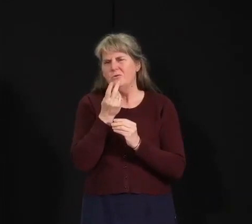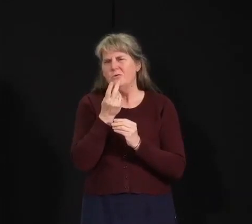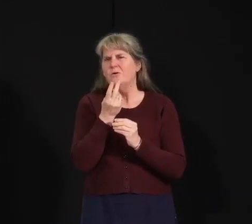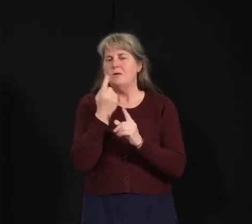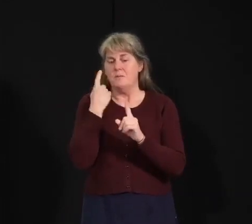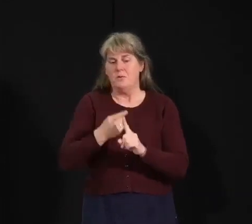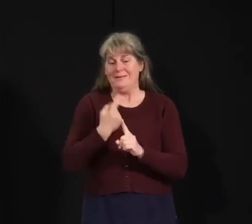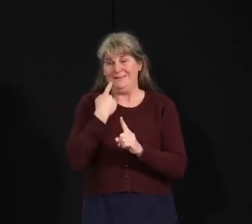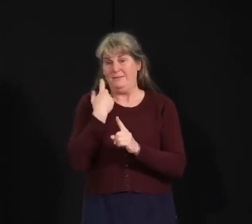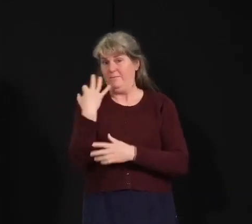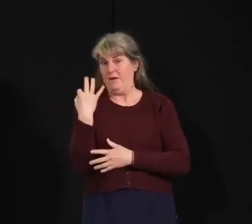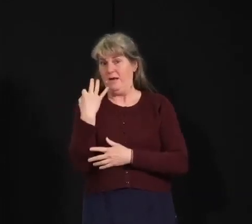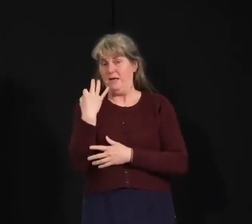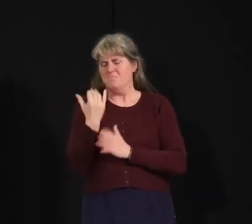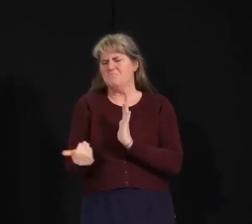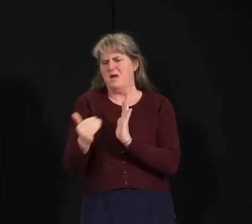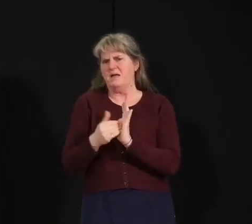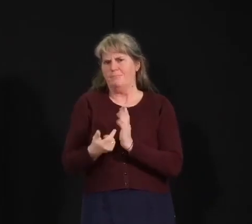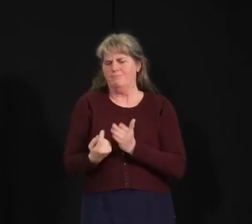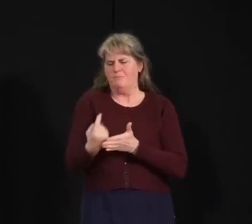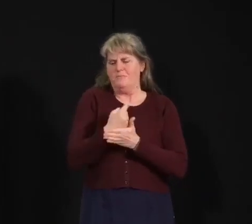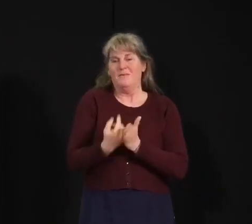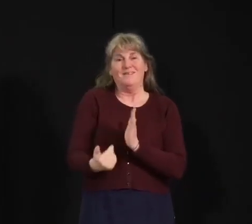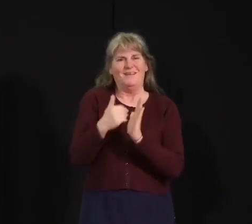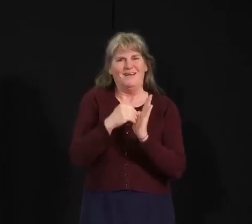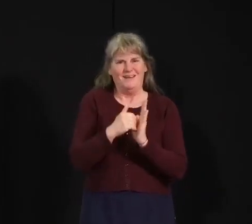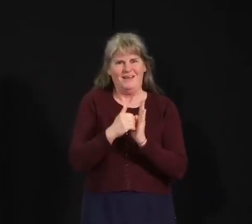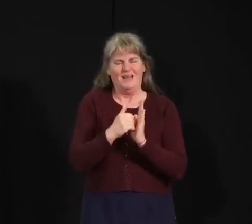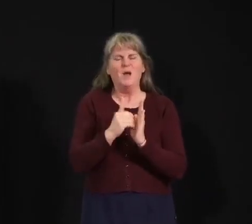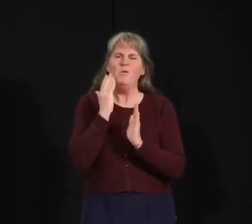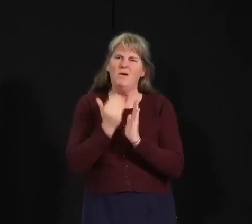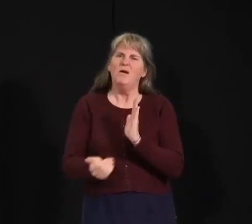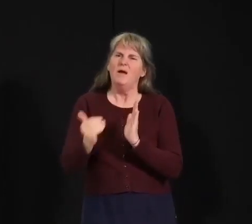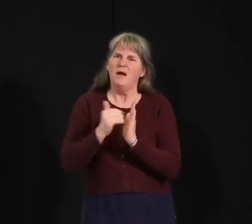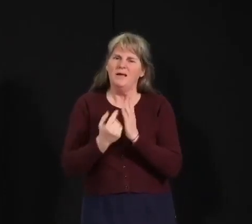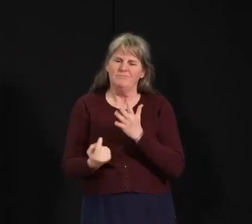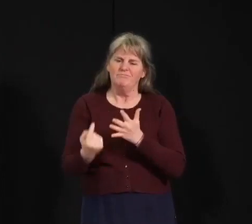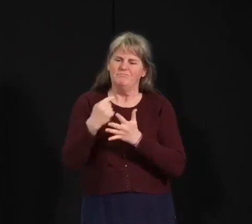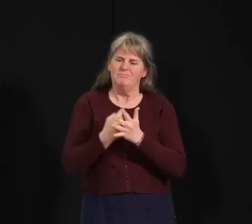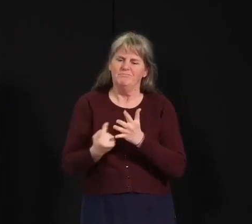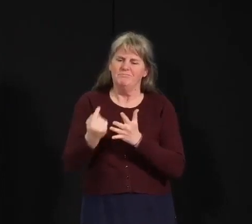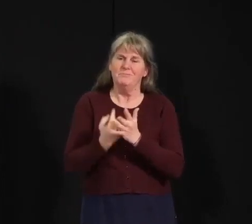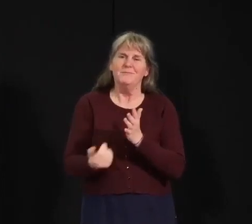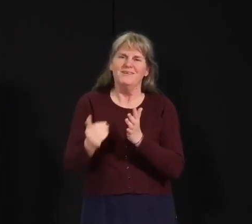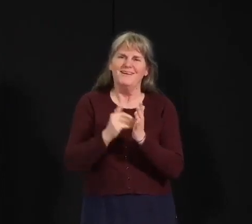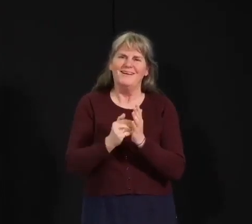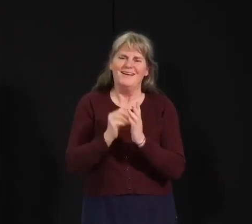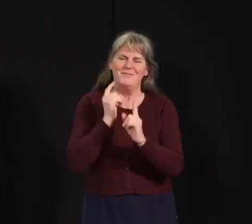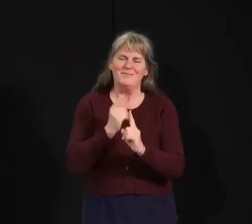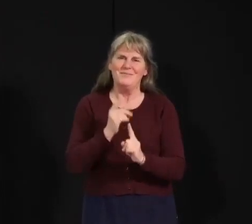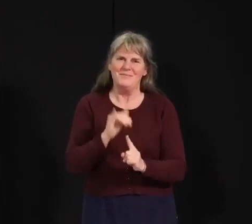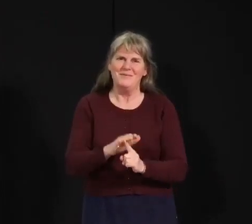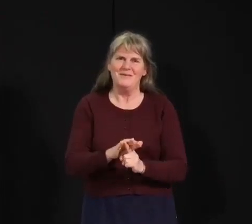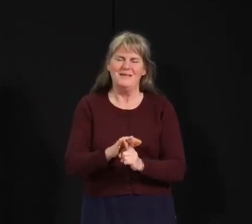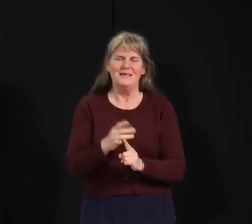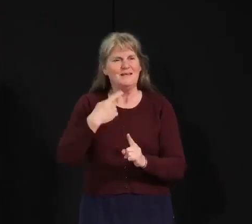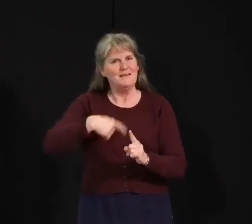Many of you're now asking about opening up and when we can safely relax our public health measures. To this question, I would like